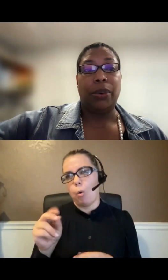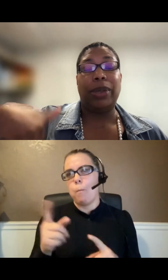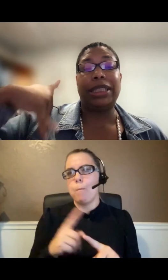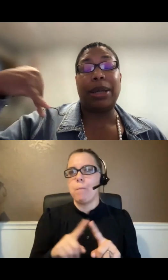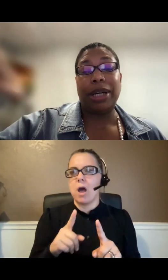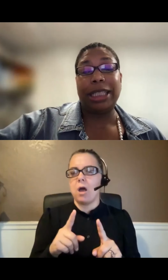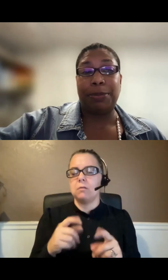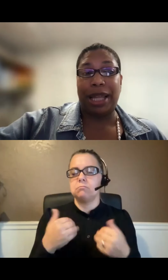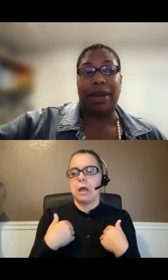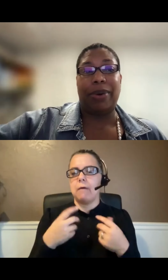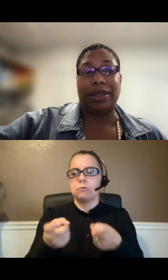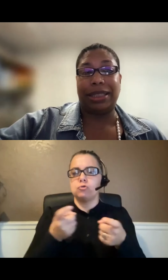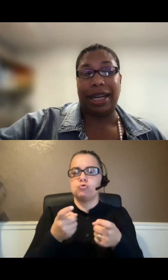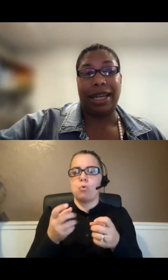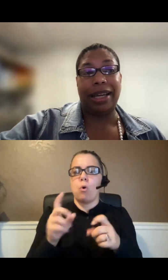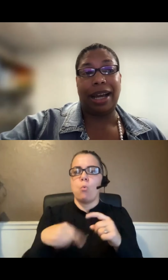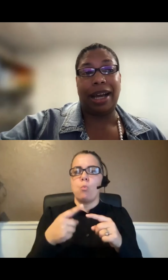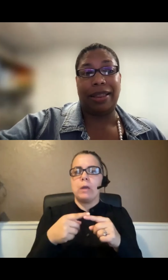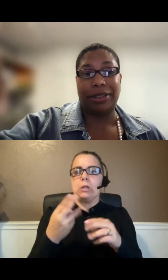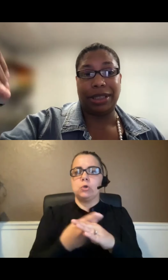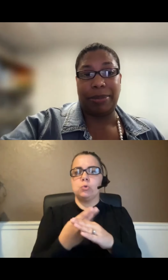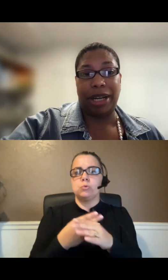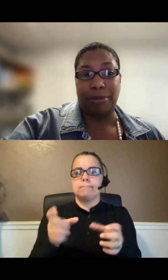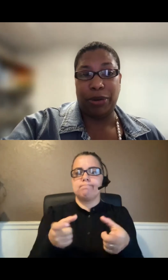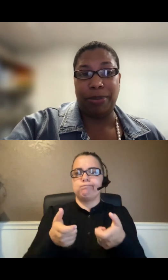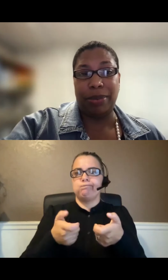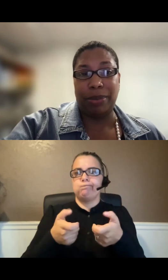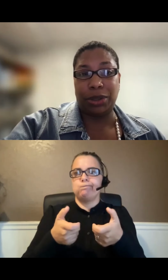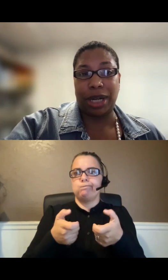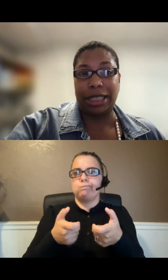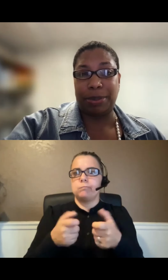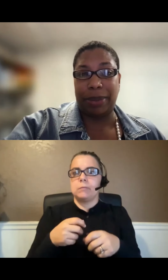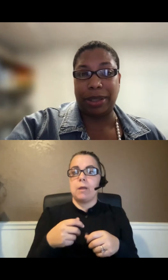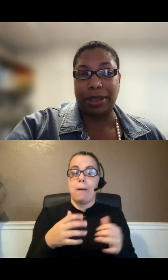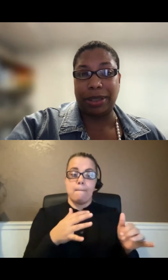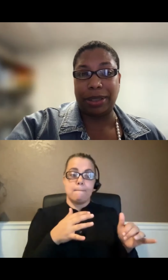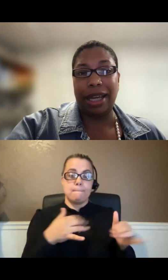When someone is playing while sitting, there is a limited when trying to play while sitting